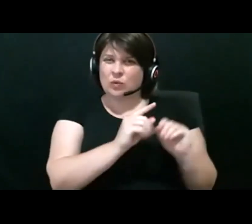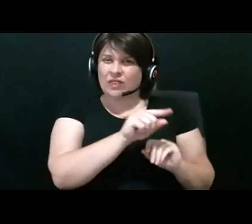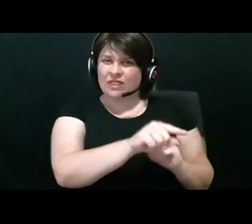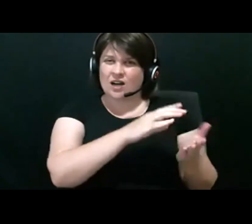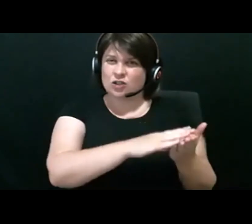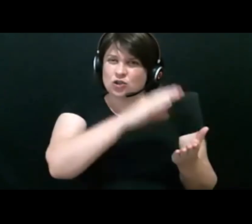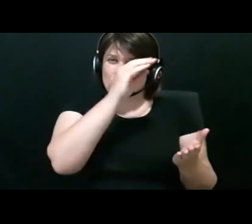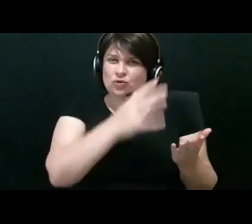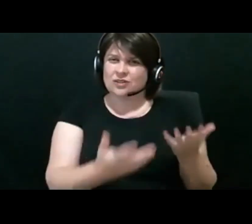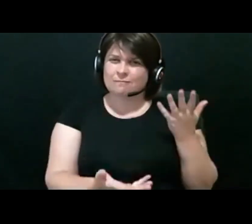They're tricky ones.